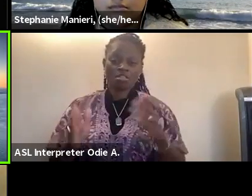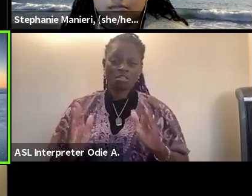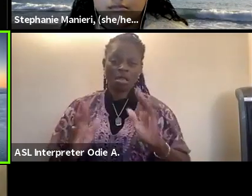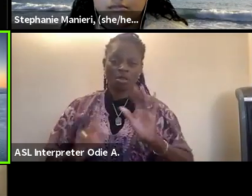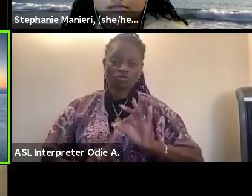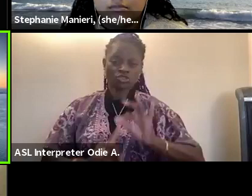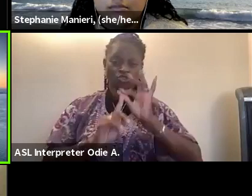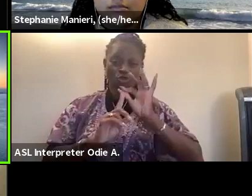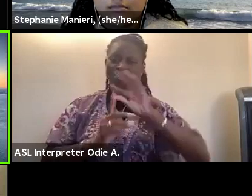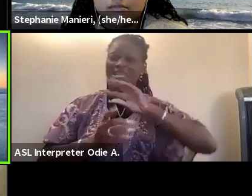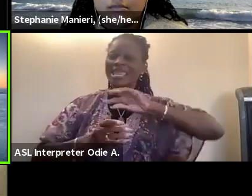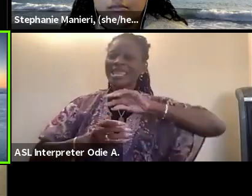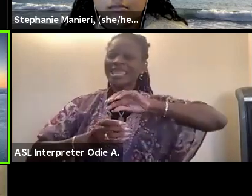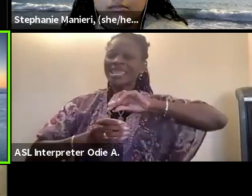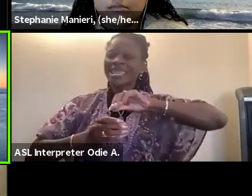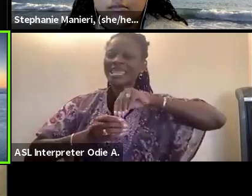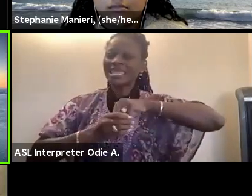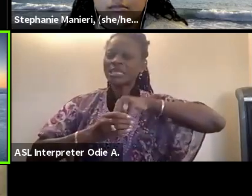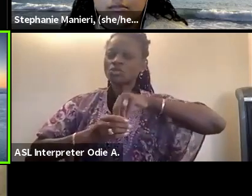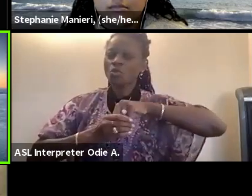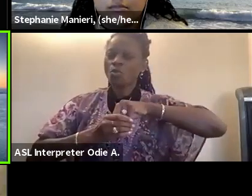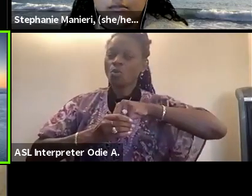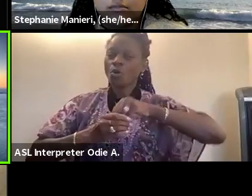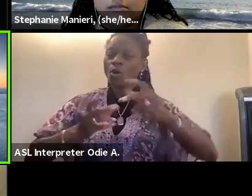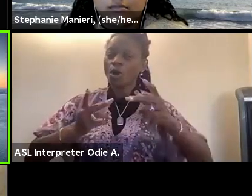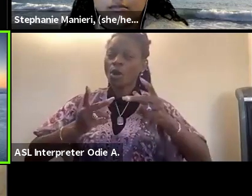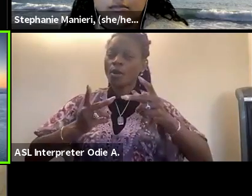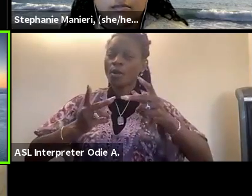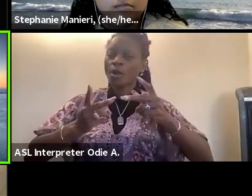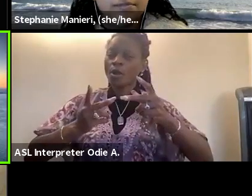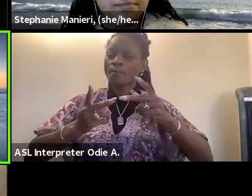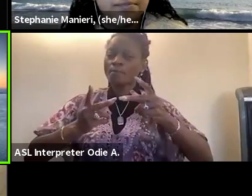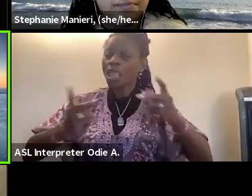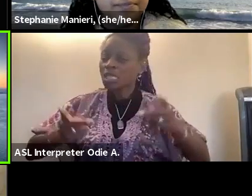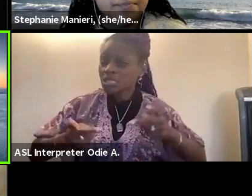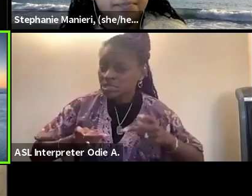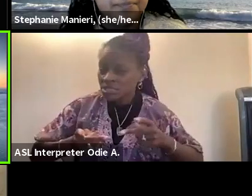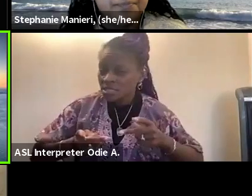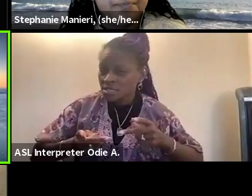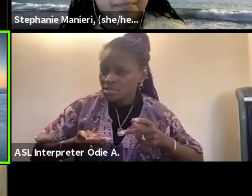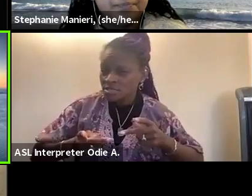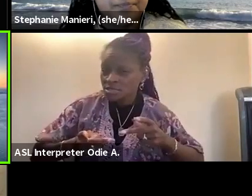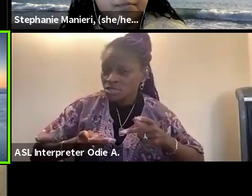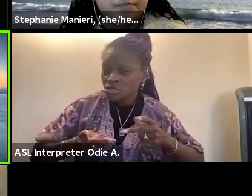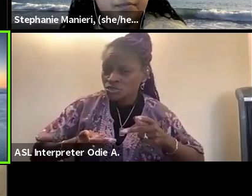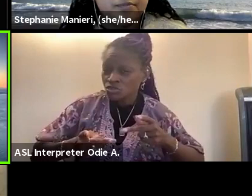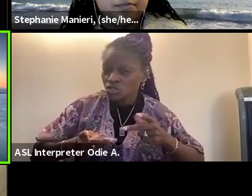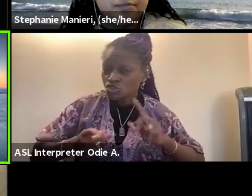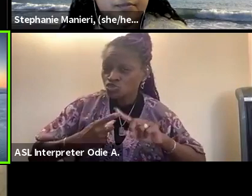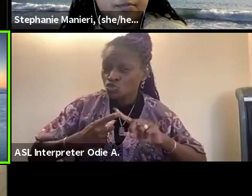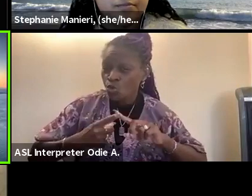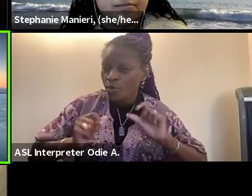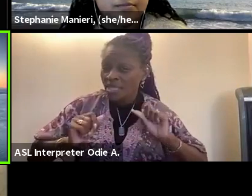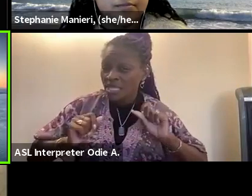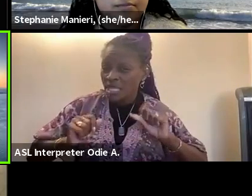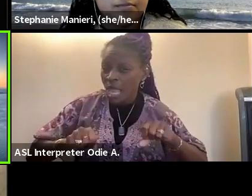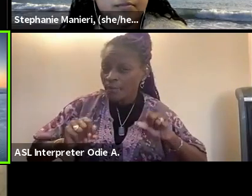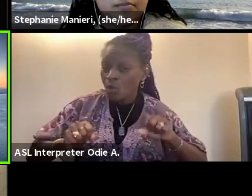indoor facilities or operations to be able to not have indoor masking.